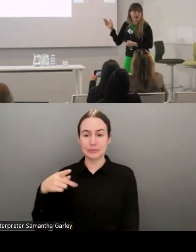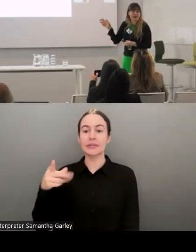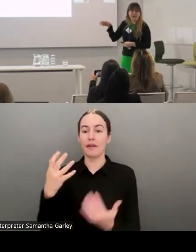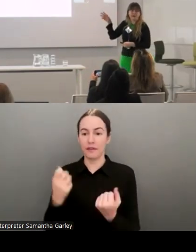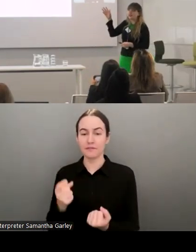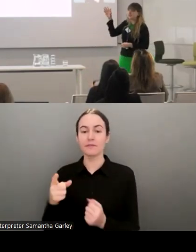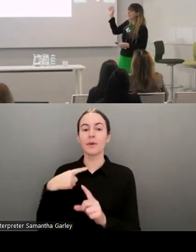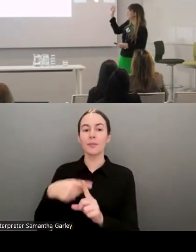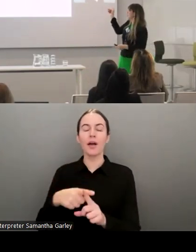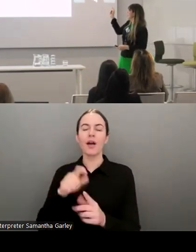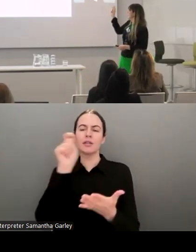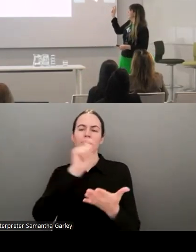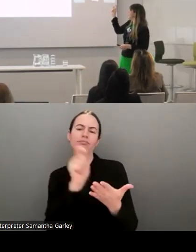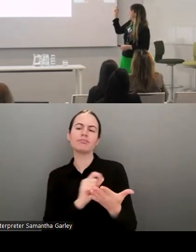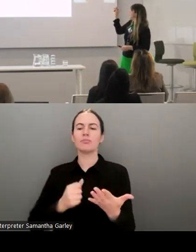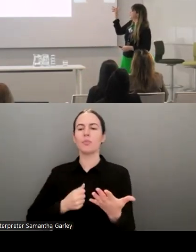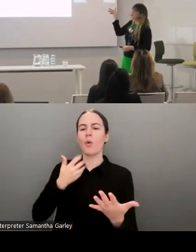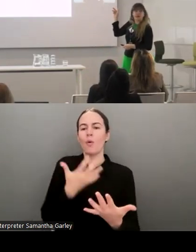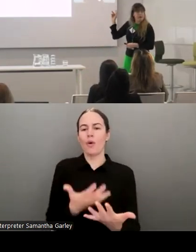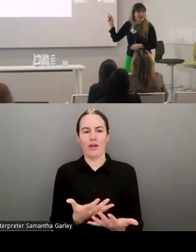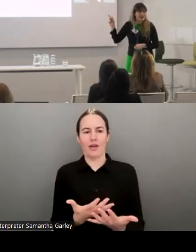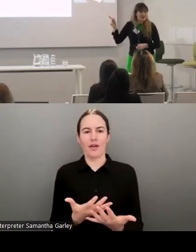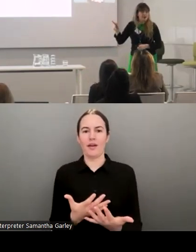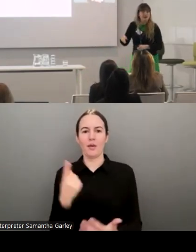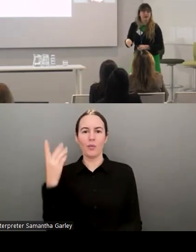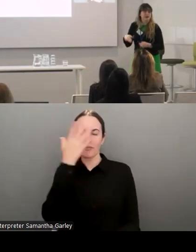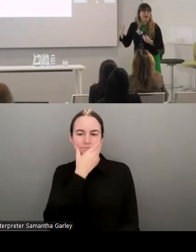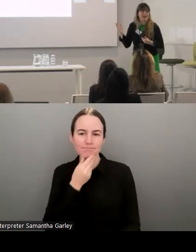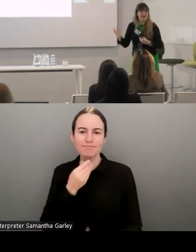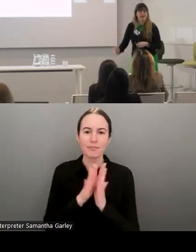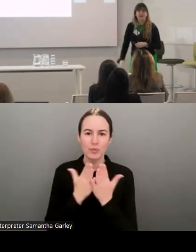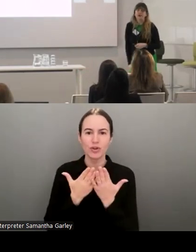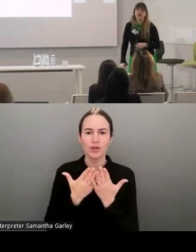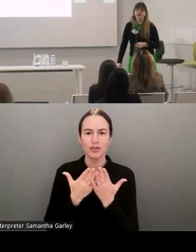and has written this very amazing book, New Balance, which new balances, which is,